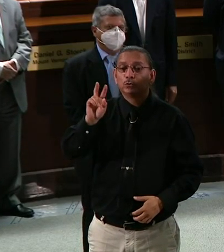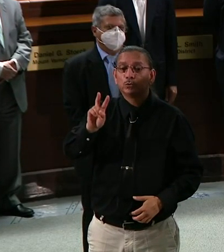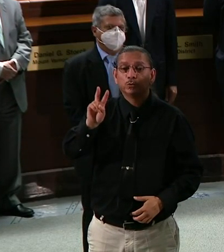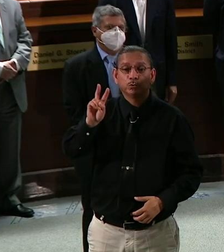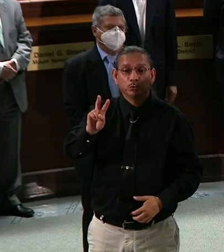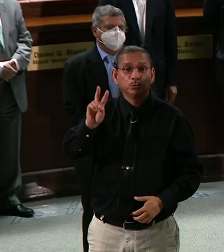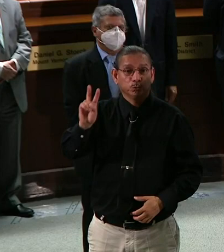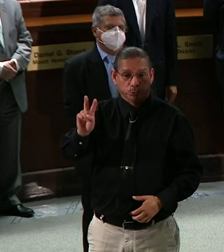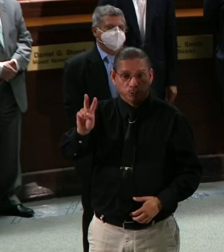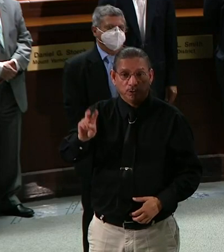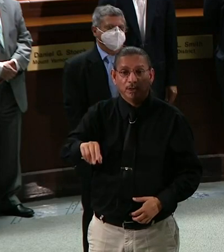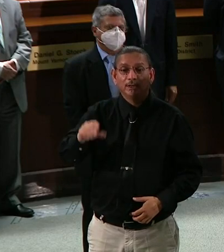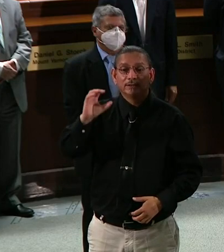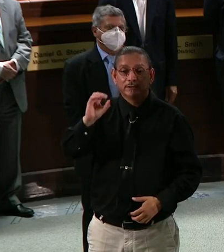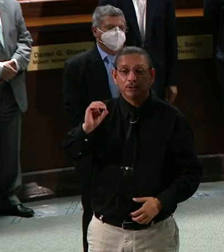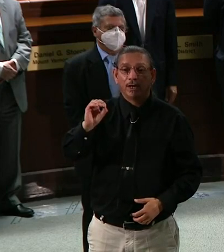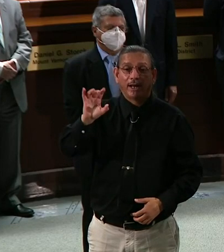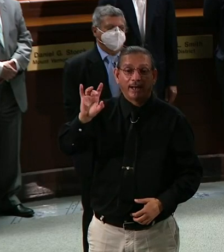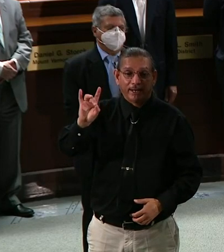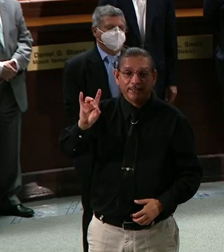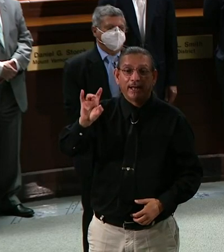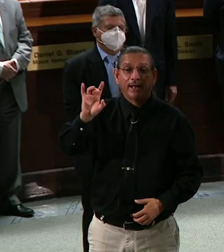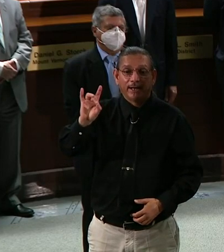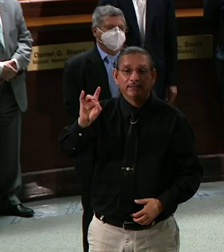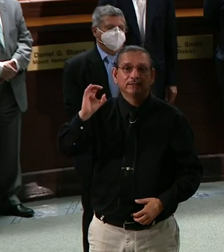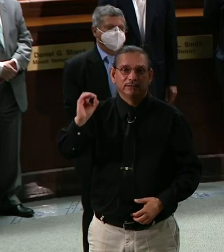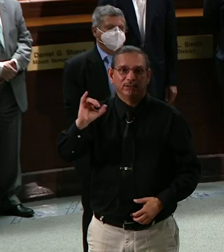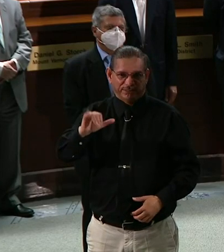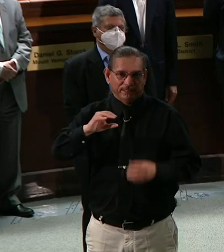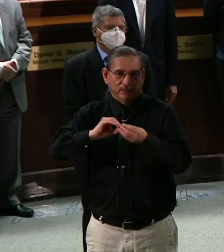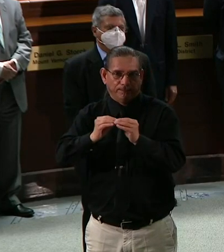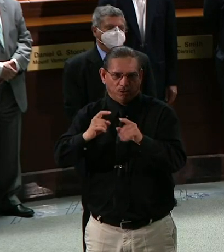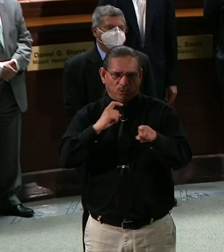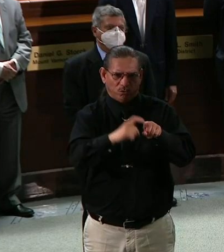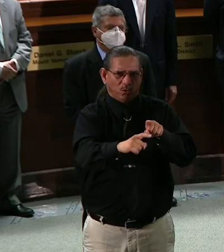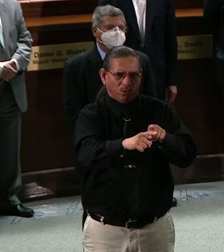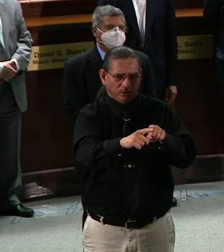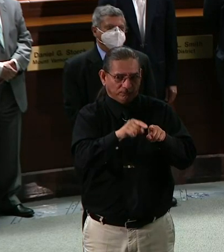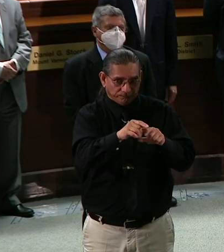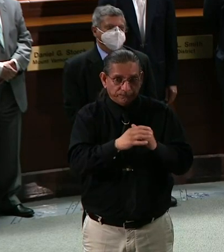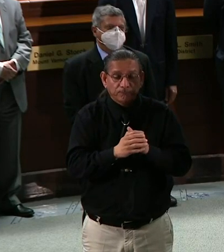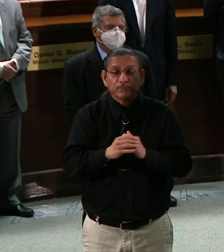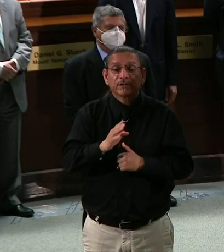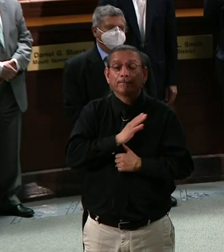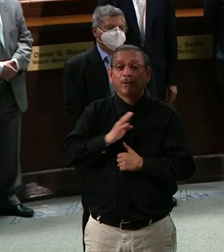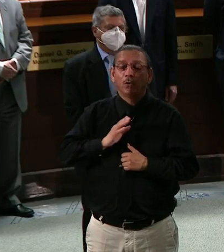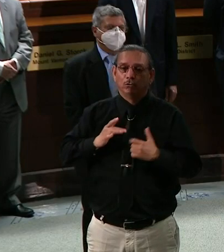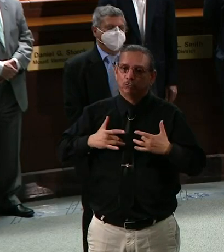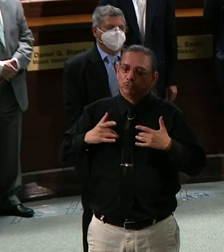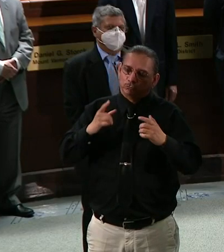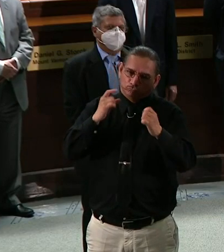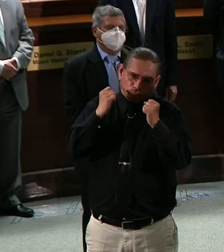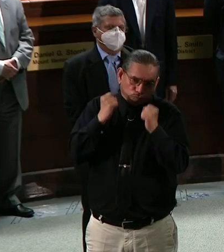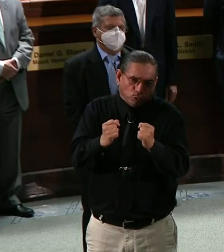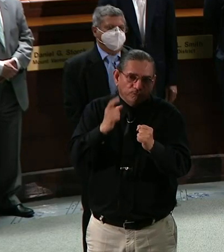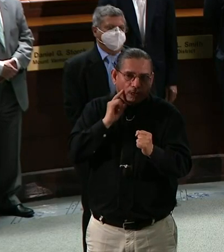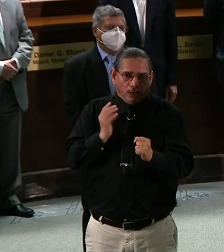WHICH IS SET. FOR A TWO TWO